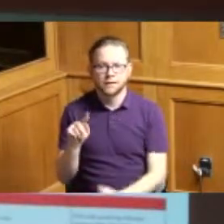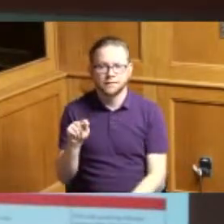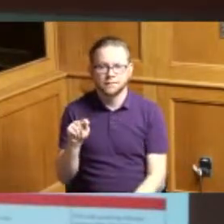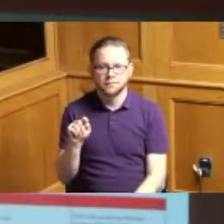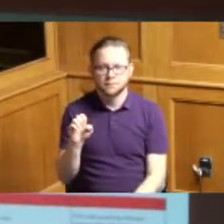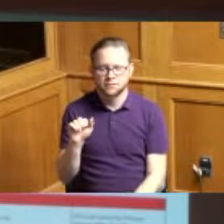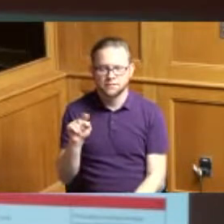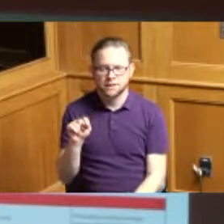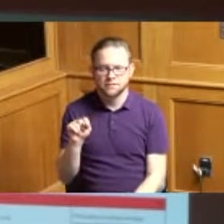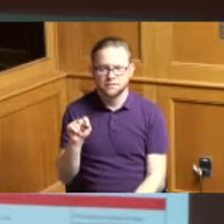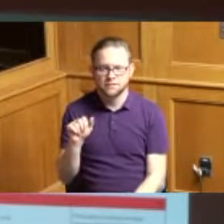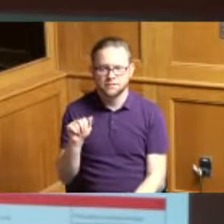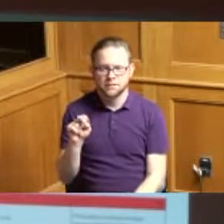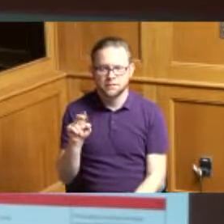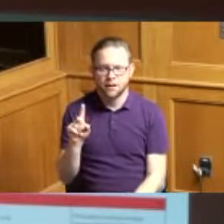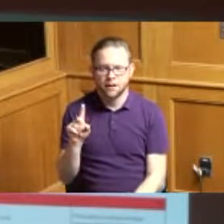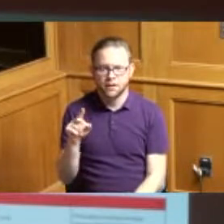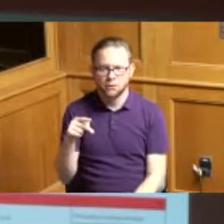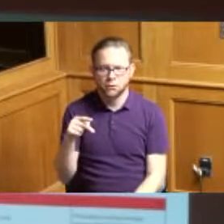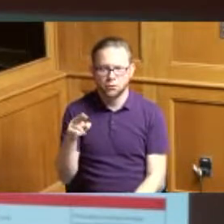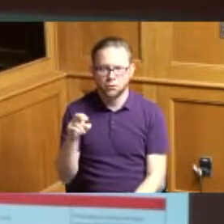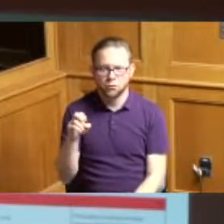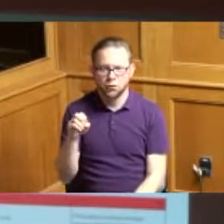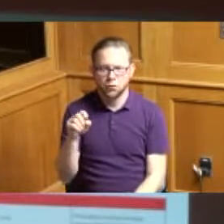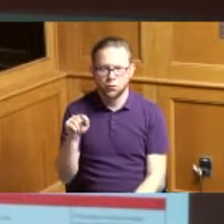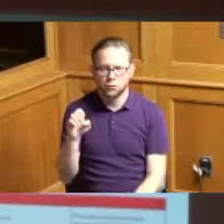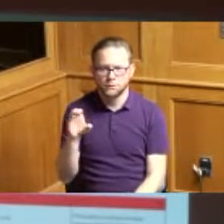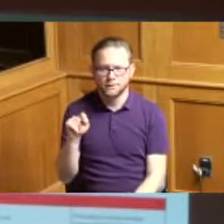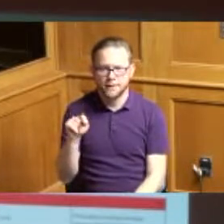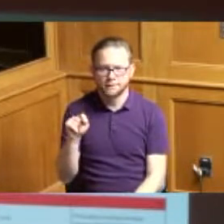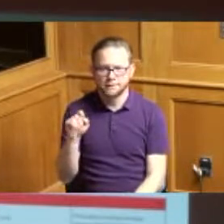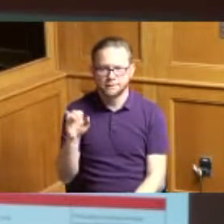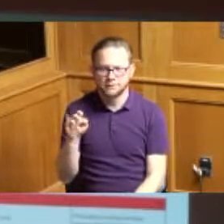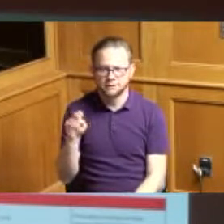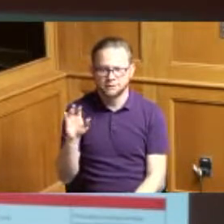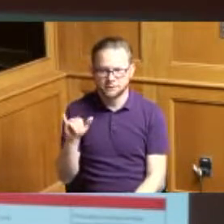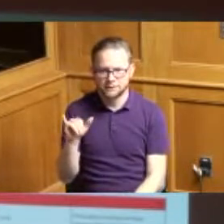spot to look for vaccination information testing information and so if you're trying to find one